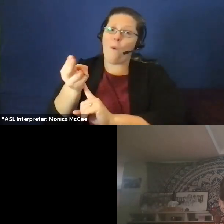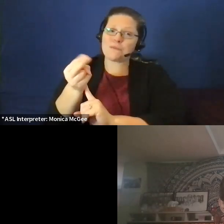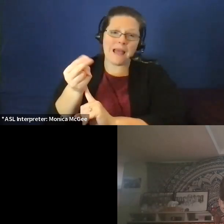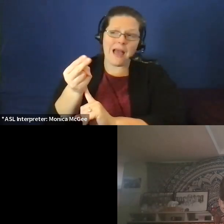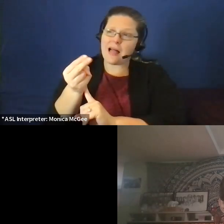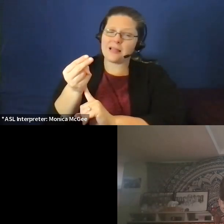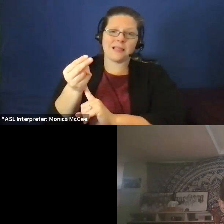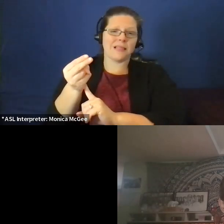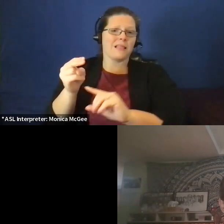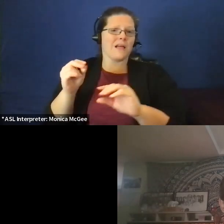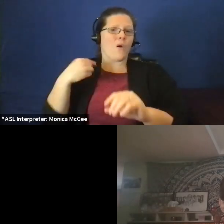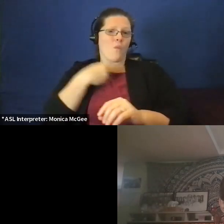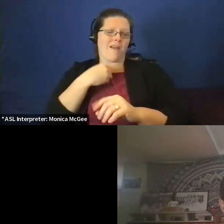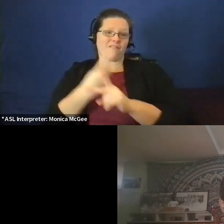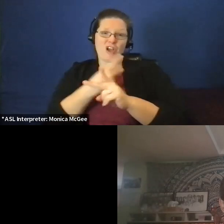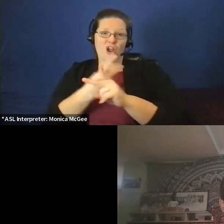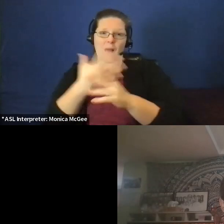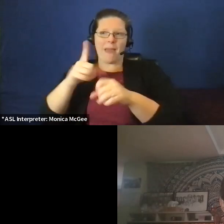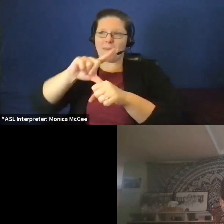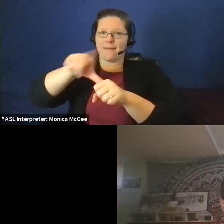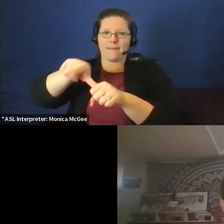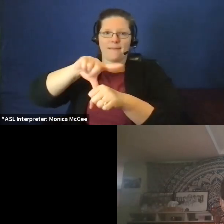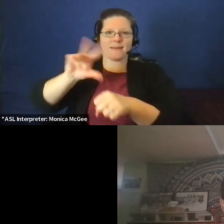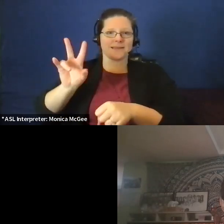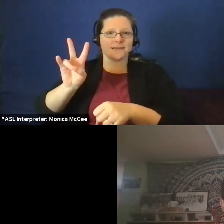impacted area. It's not an area you